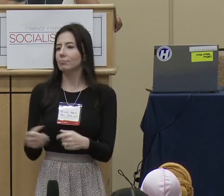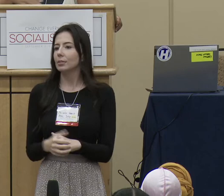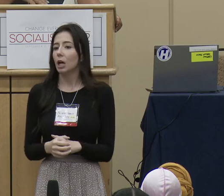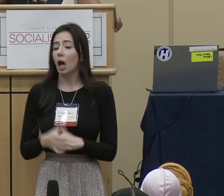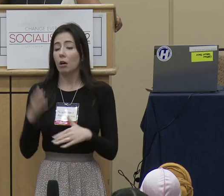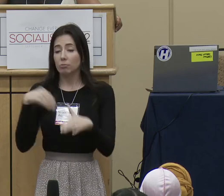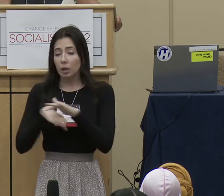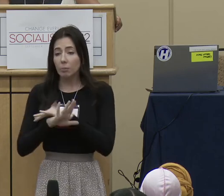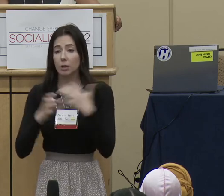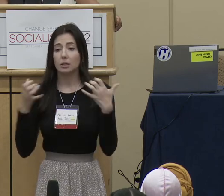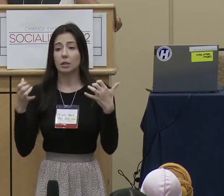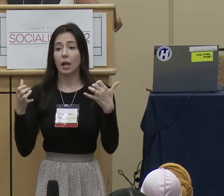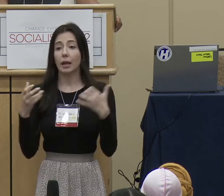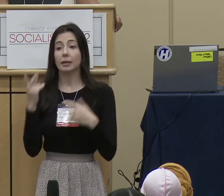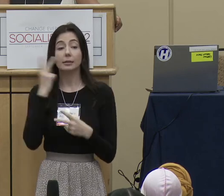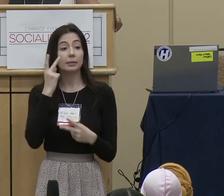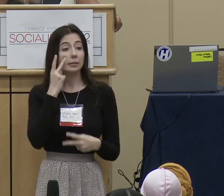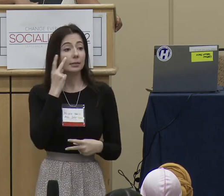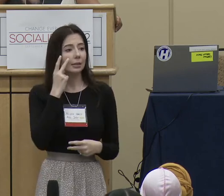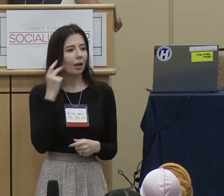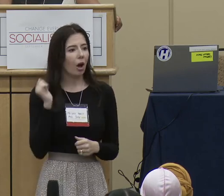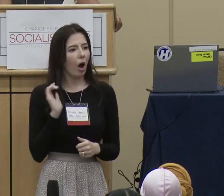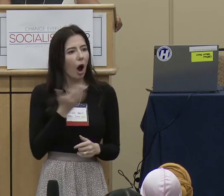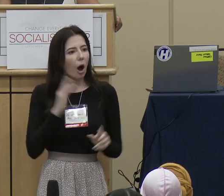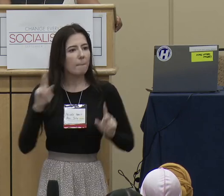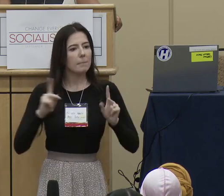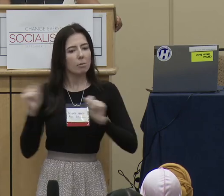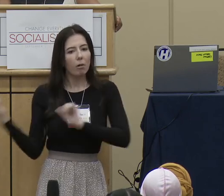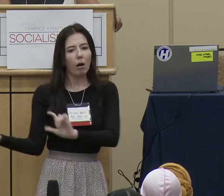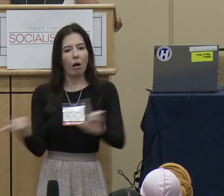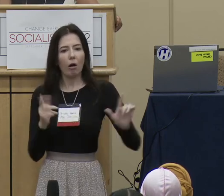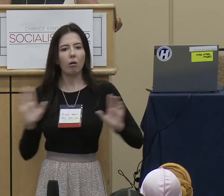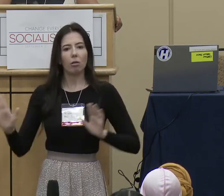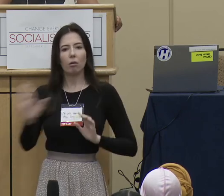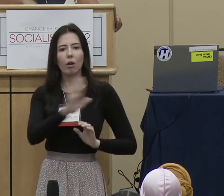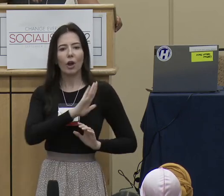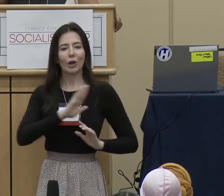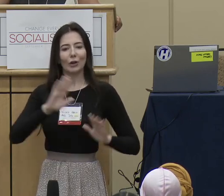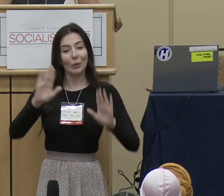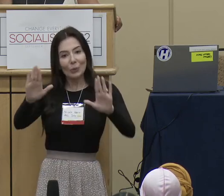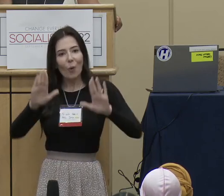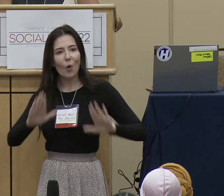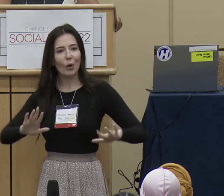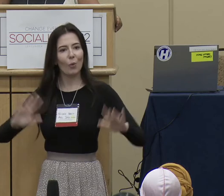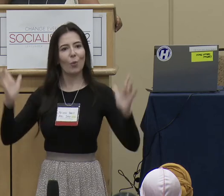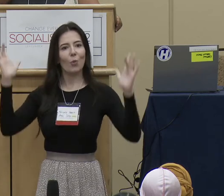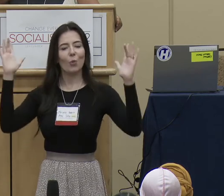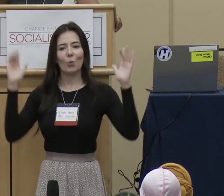I hope everyone's having a great conference. As I was walking in here today and seeing, you know, our people at